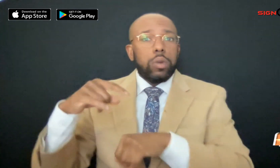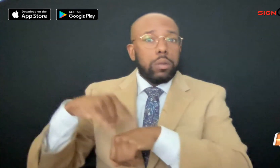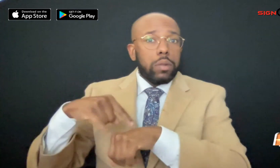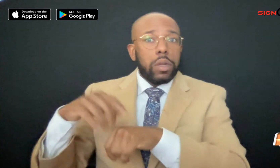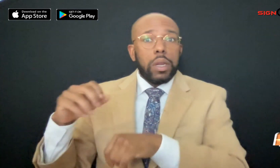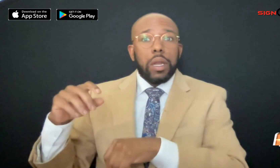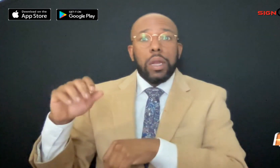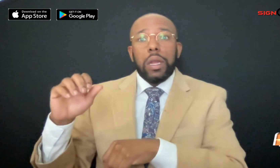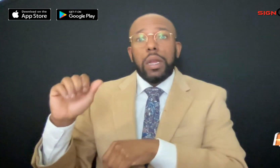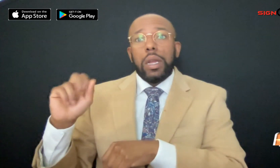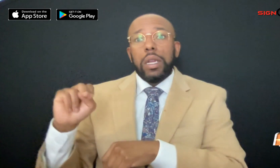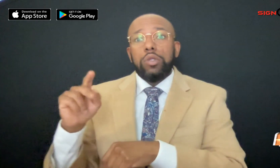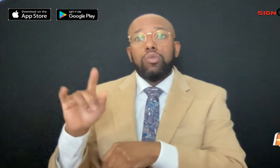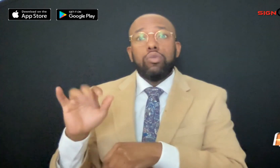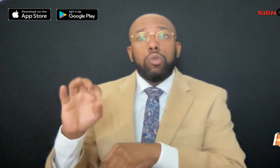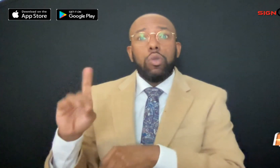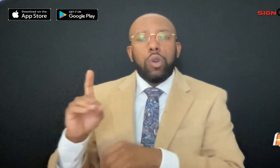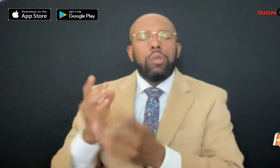or Google Play Store for your Android